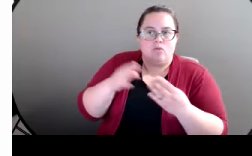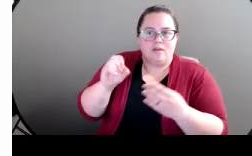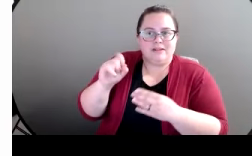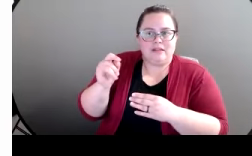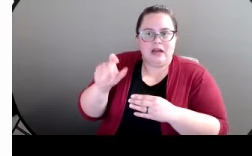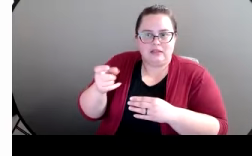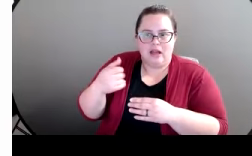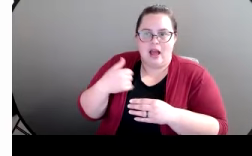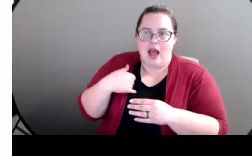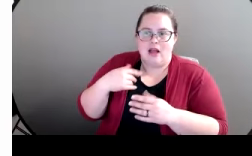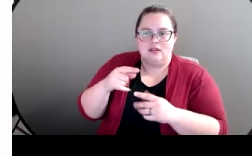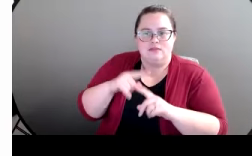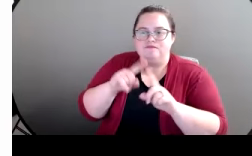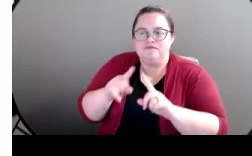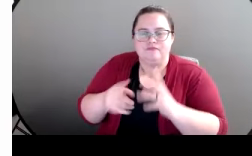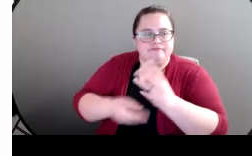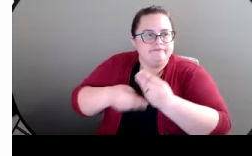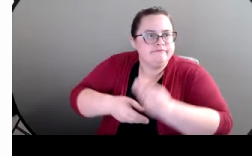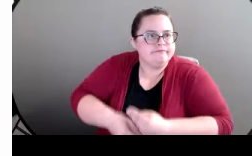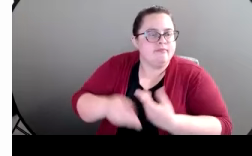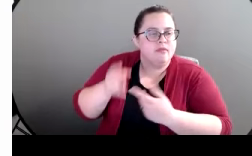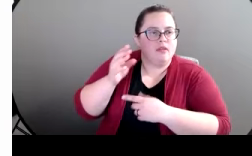assessments, lecture slides like test banks.